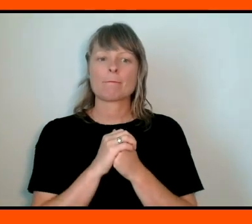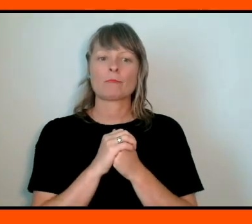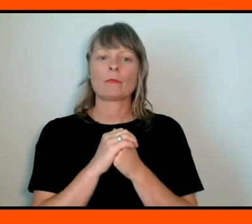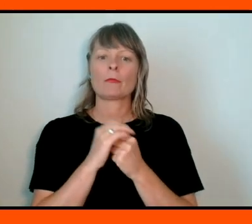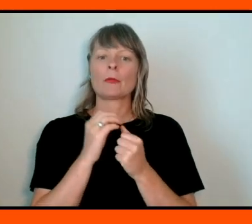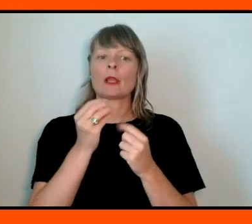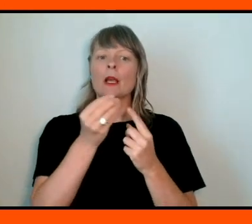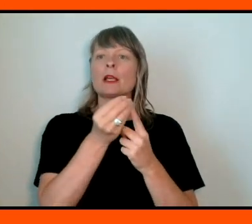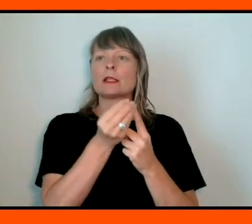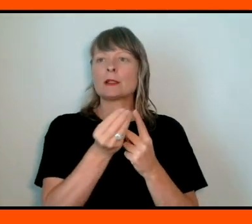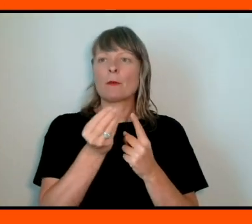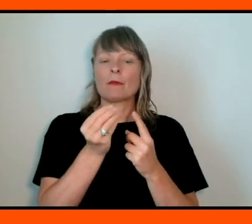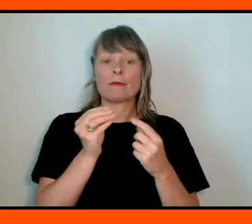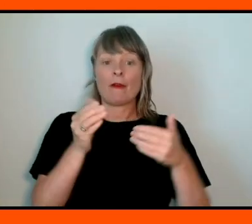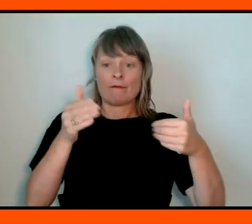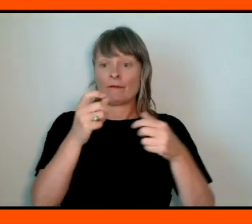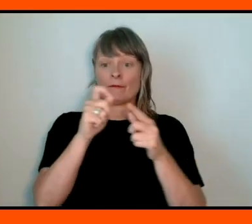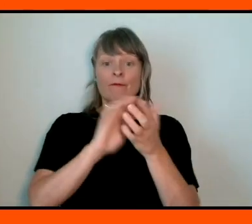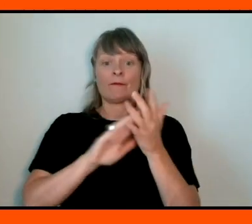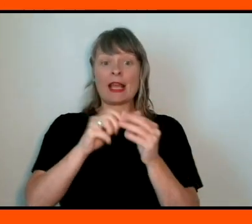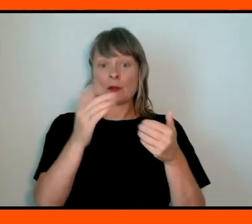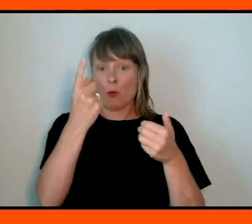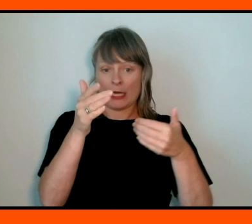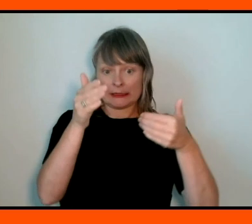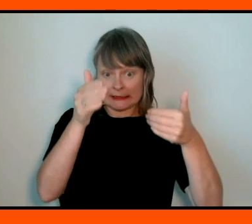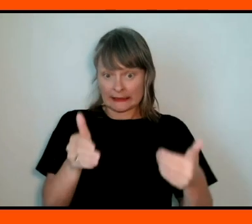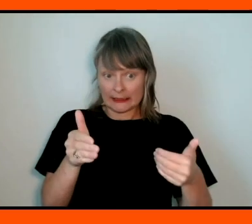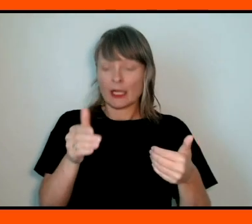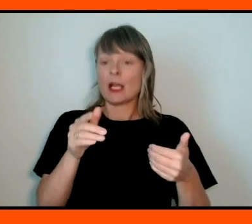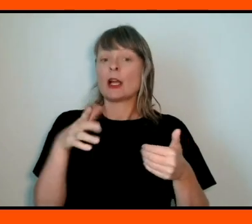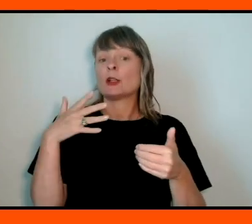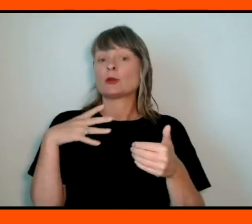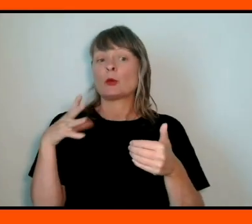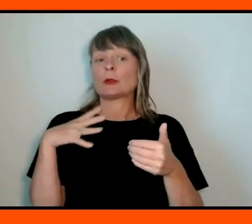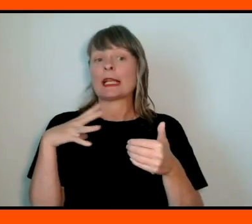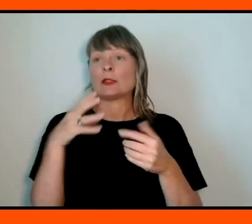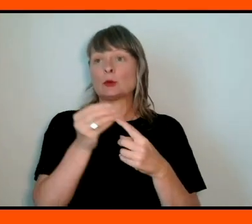in phase 1 to retain topics unless you want the ABS to make a change to that topic as it currently stands.